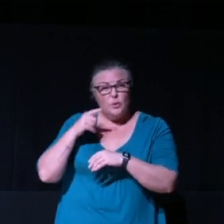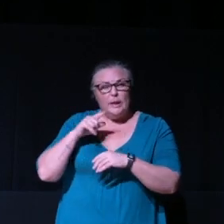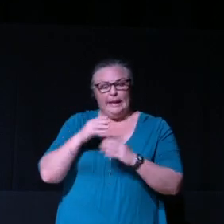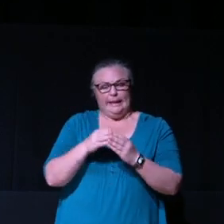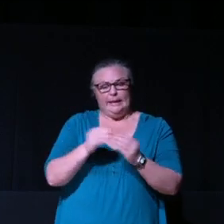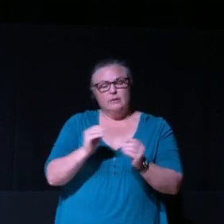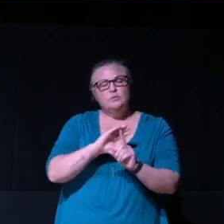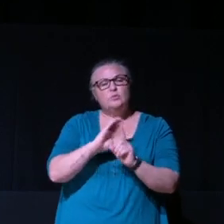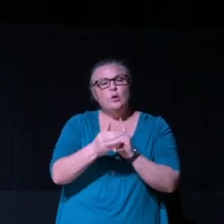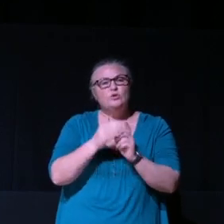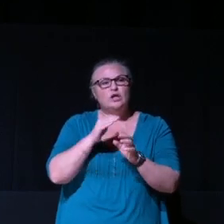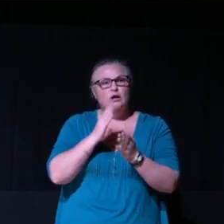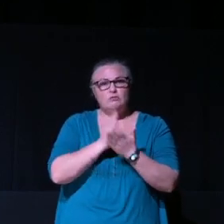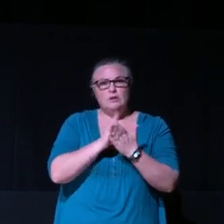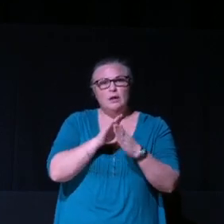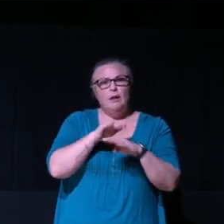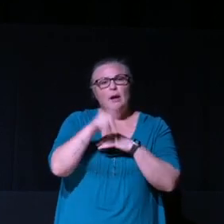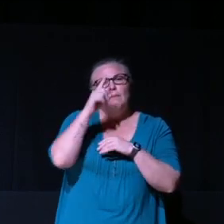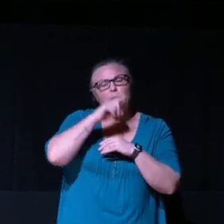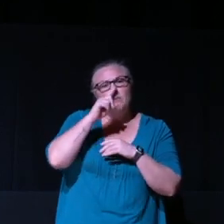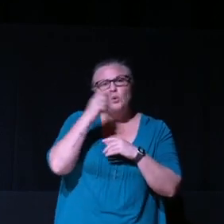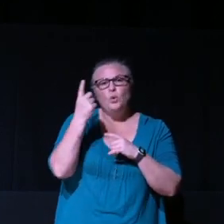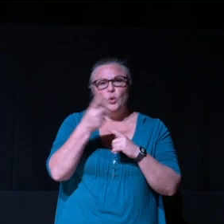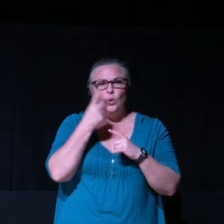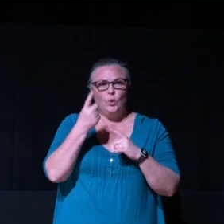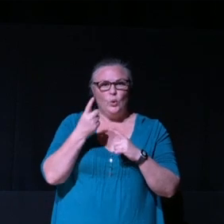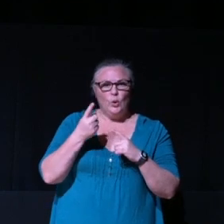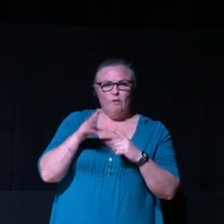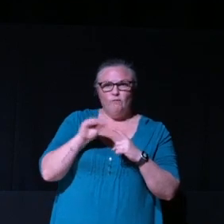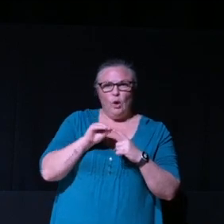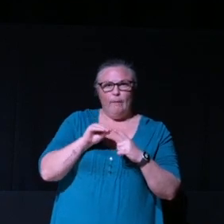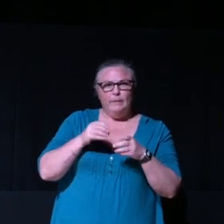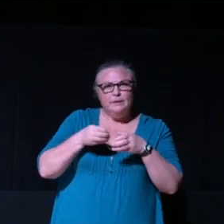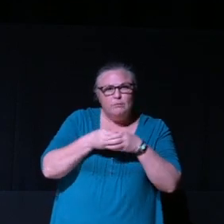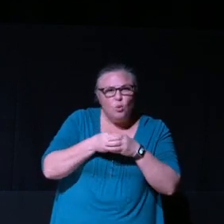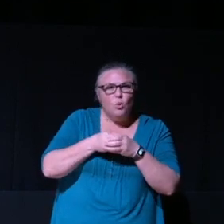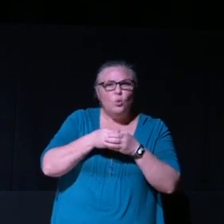been about has been people who are on the margins people from diverse backgrounds people who've been socially